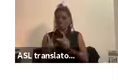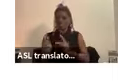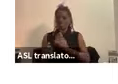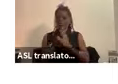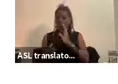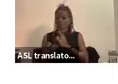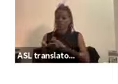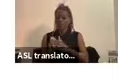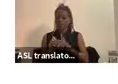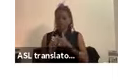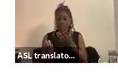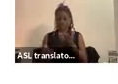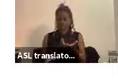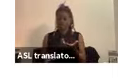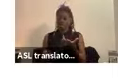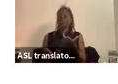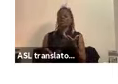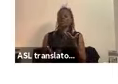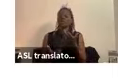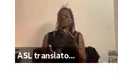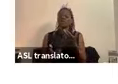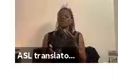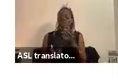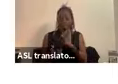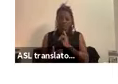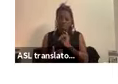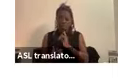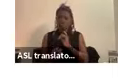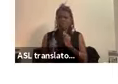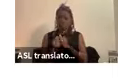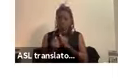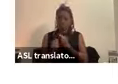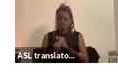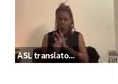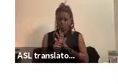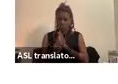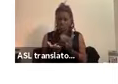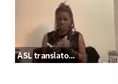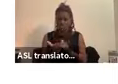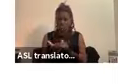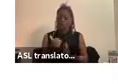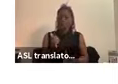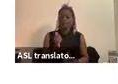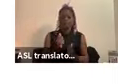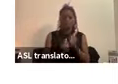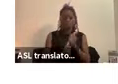However, the research evidence suggests the majority of these cases will be mild,